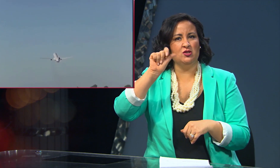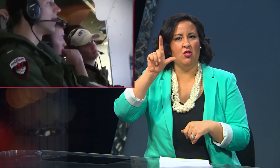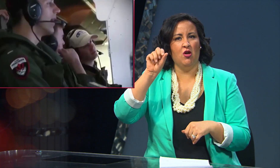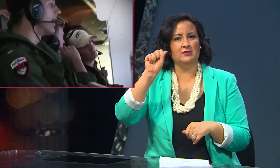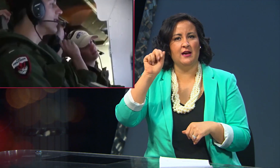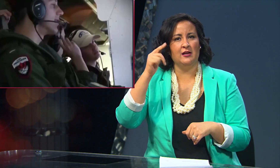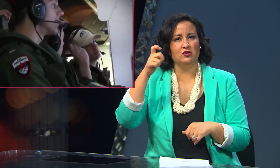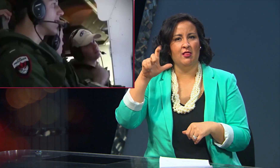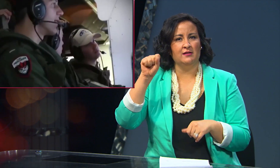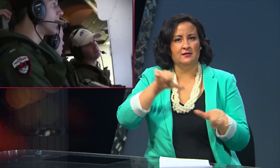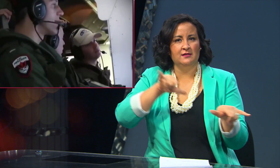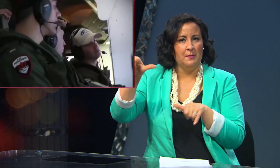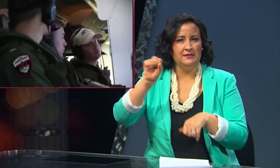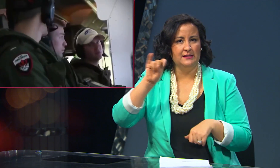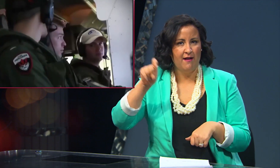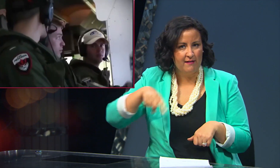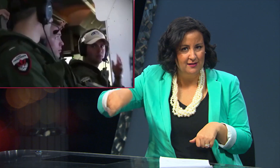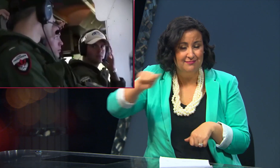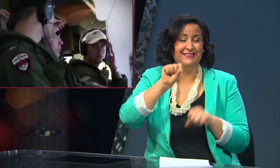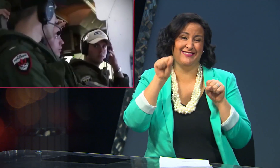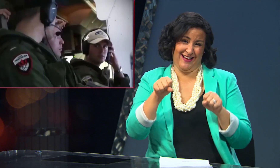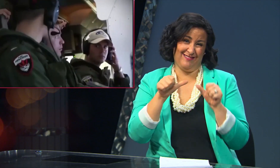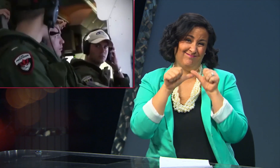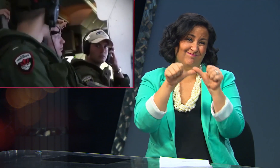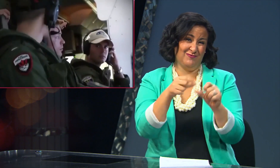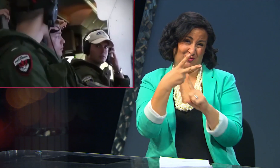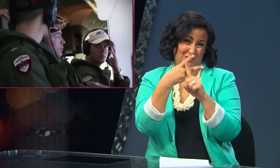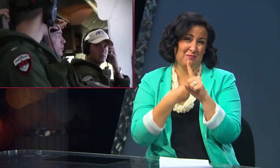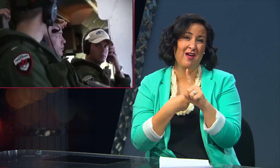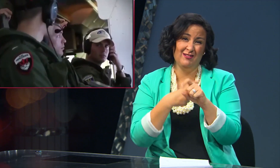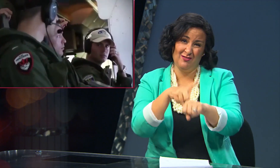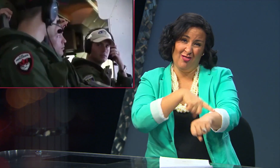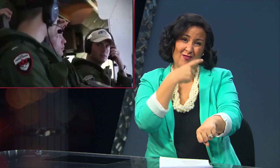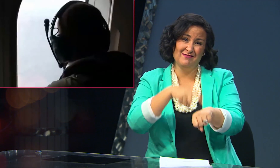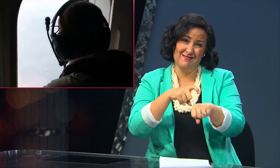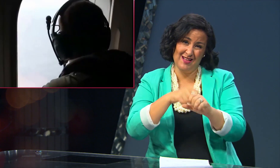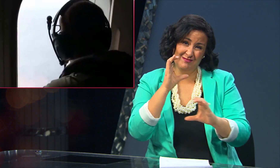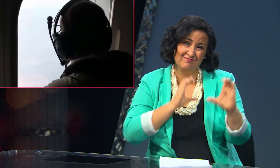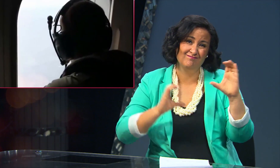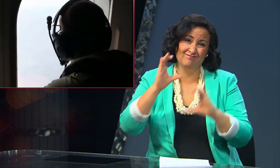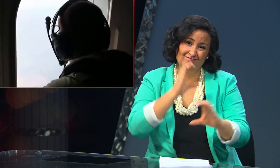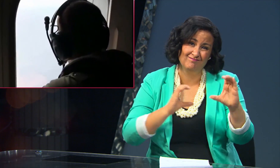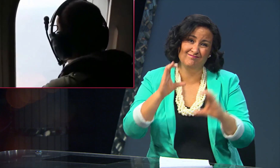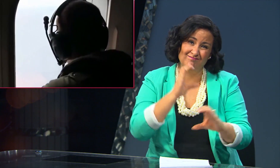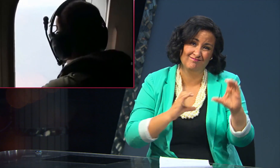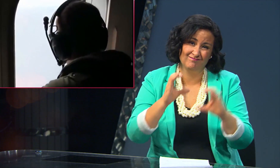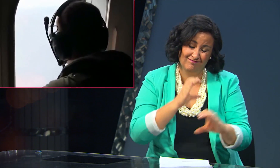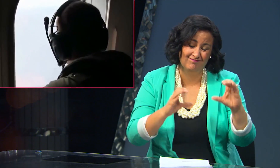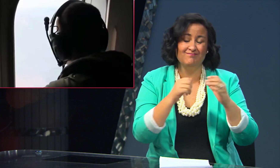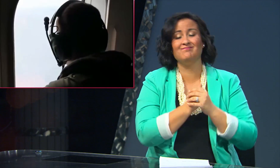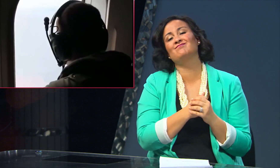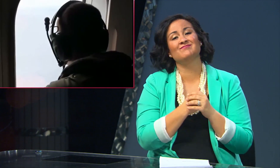SIZE OF LOS ANGELES -- COULD TAKE UP TO TWO MONTHS. RECENT REPORTS SAY ONE OF THE PILOTS